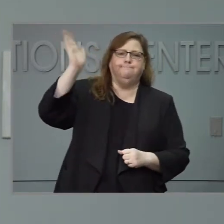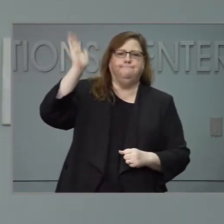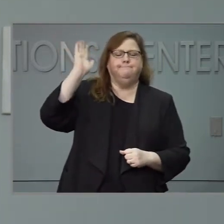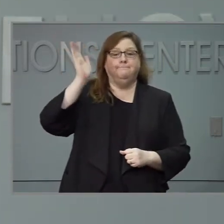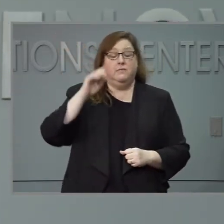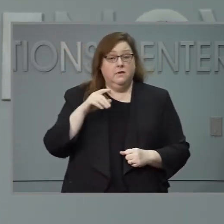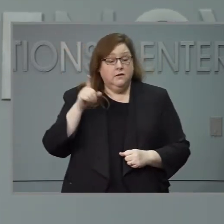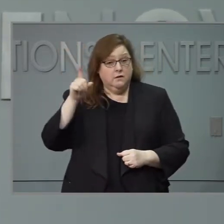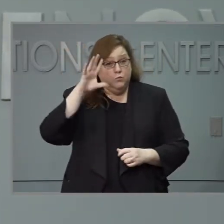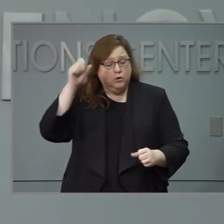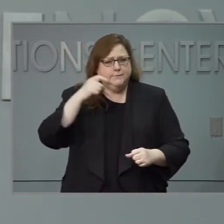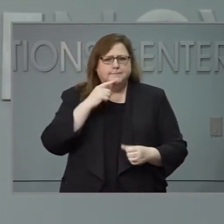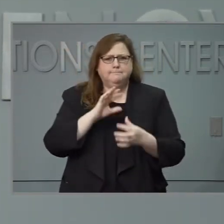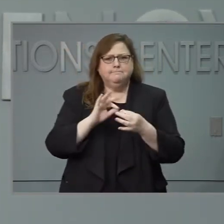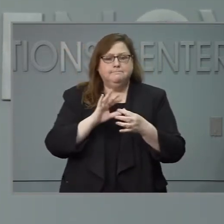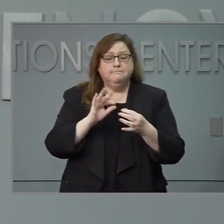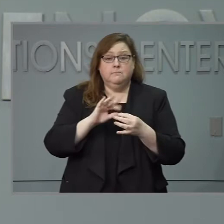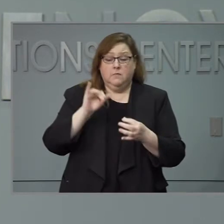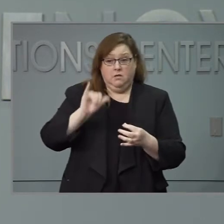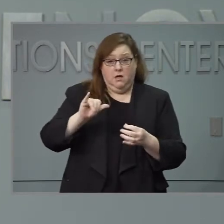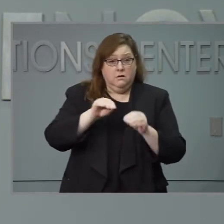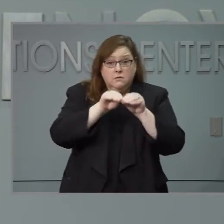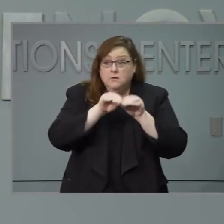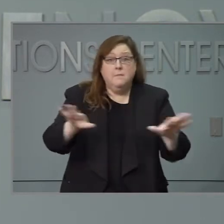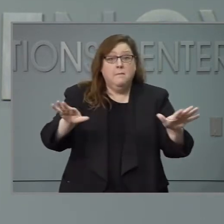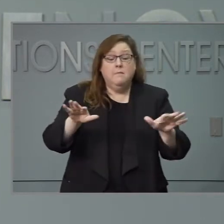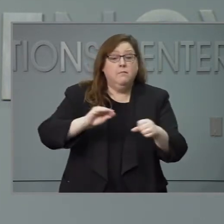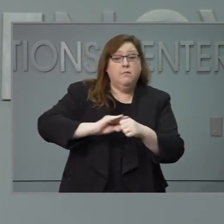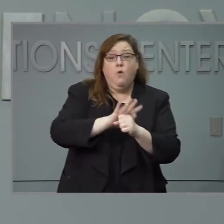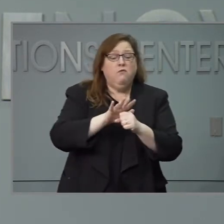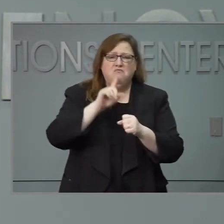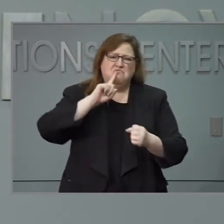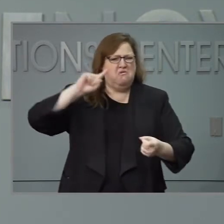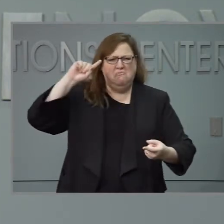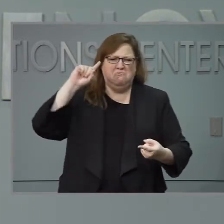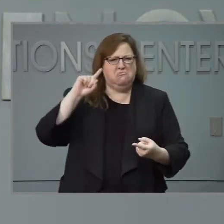LAS MASCARILLAS, POR UN TIEMPO CORTO, LUEGO SUBIERON. NO VE EL